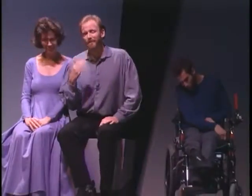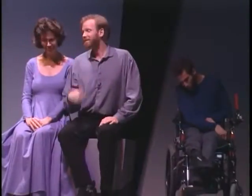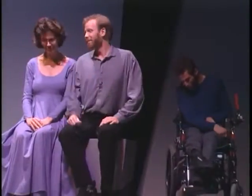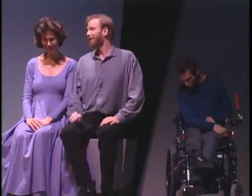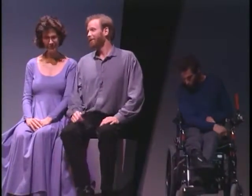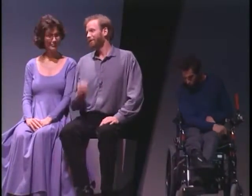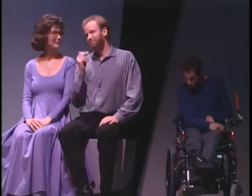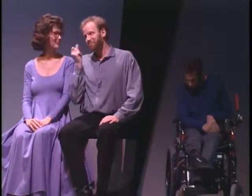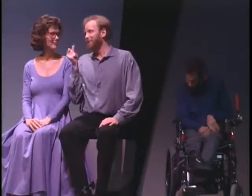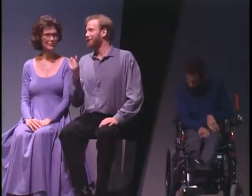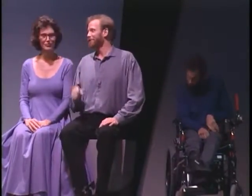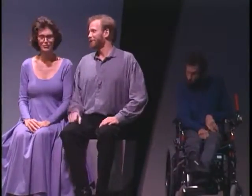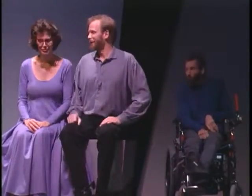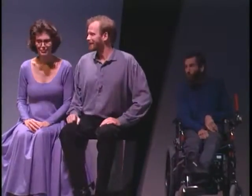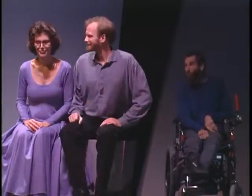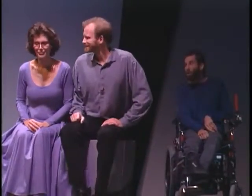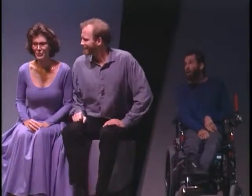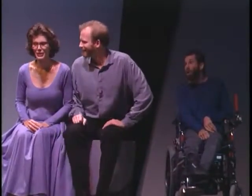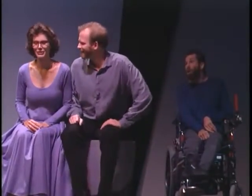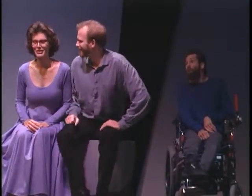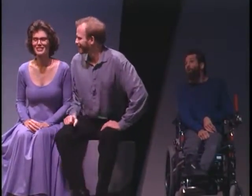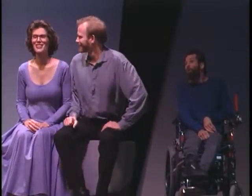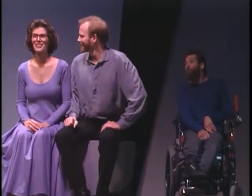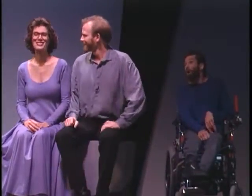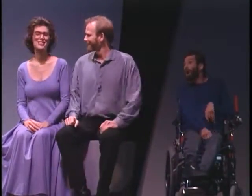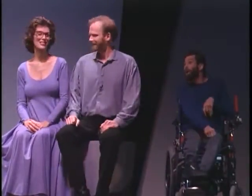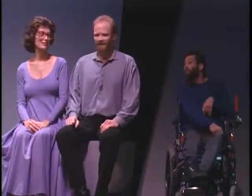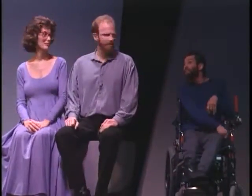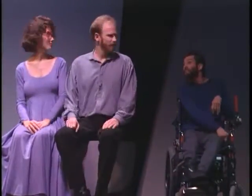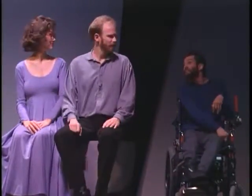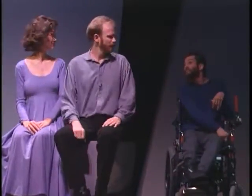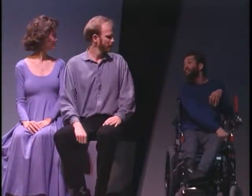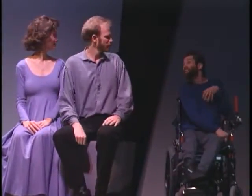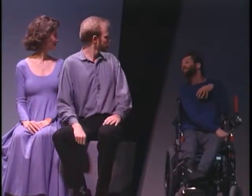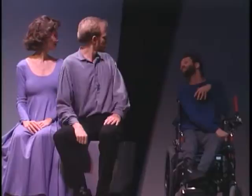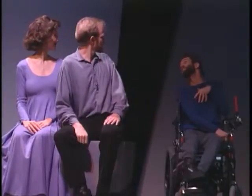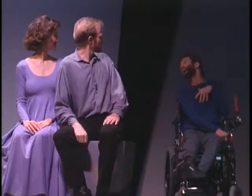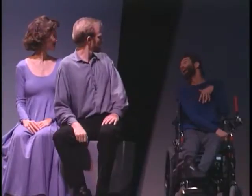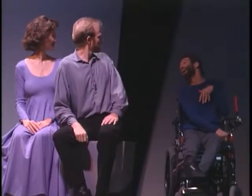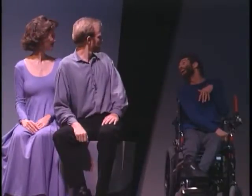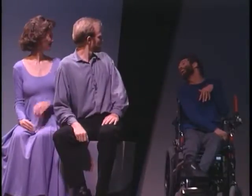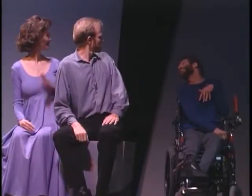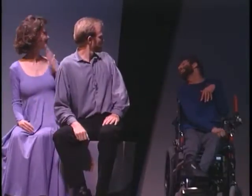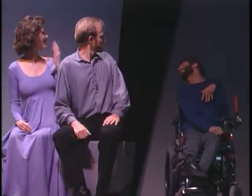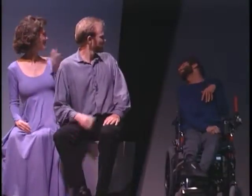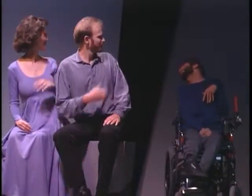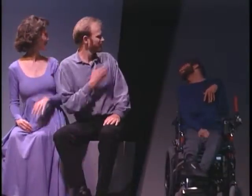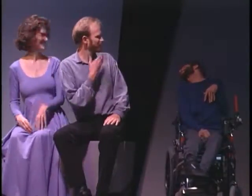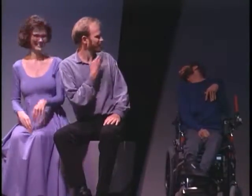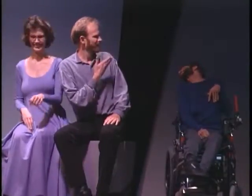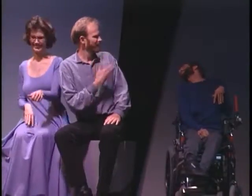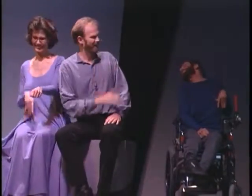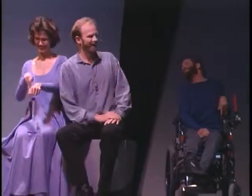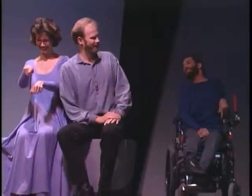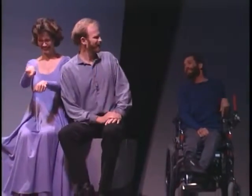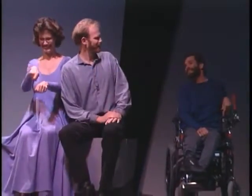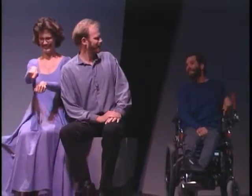smells delicious thank you yeah thanks a lot